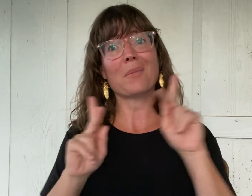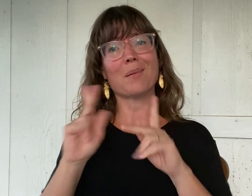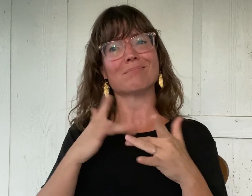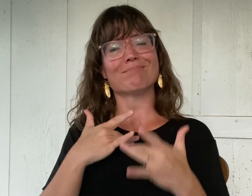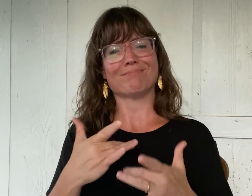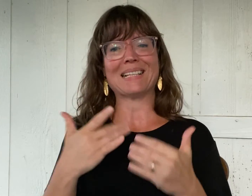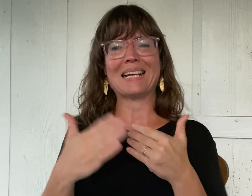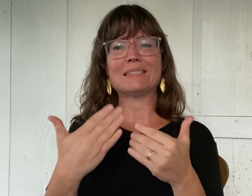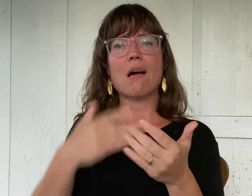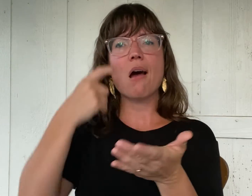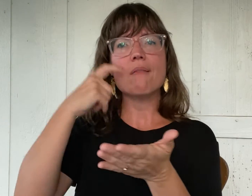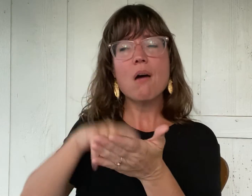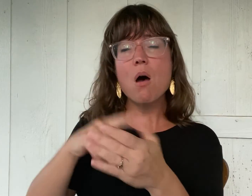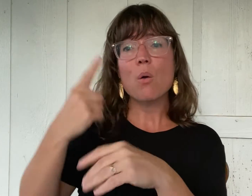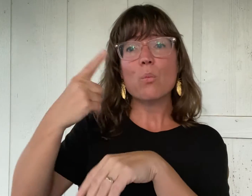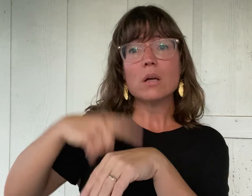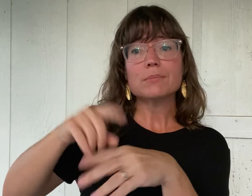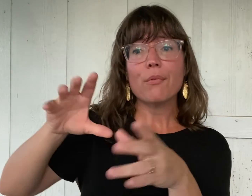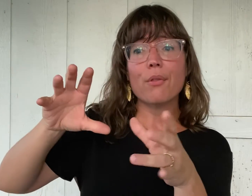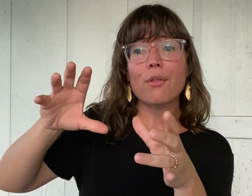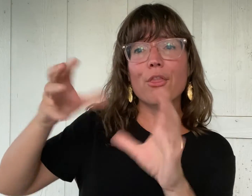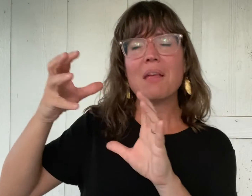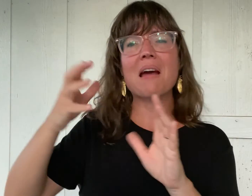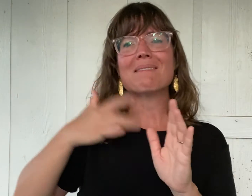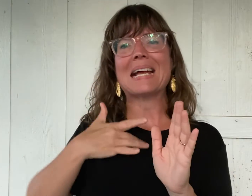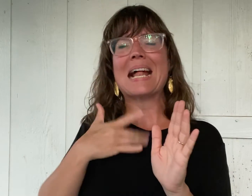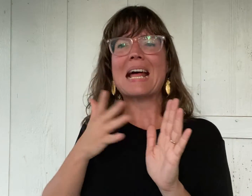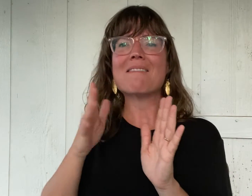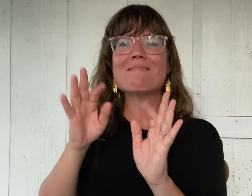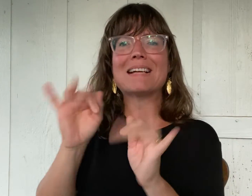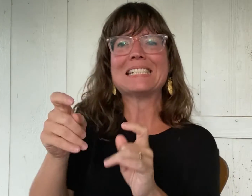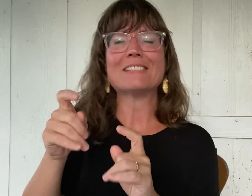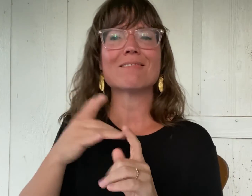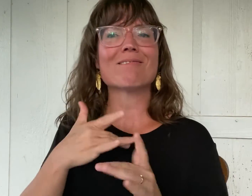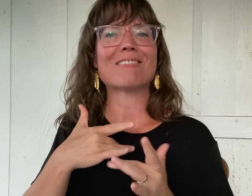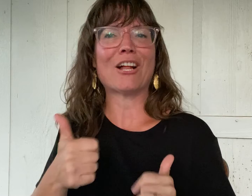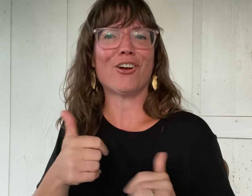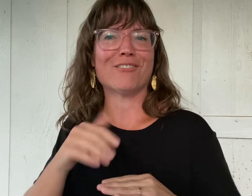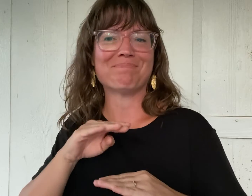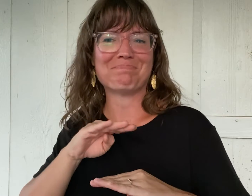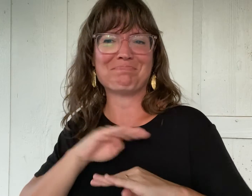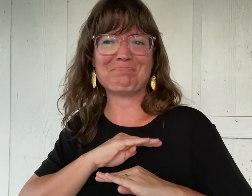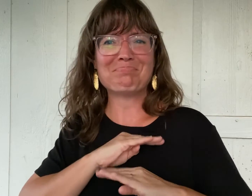rather than a one-time fix. Once people identify a barrier or issue,